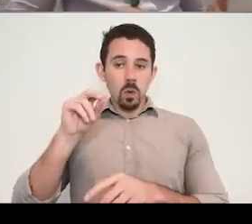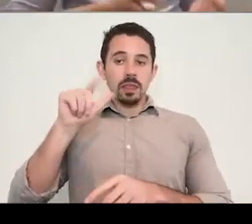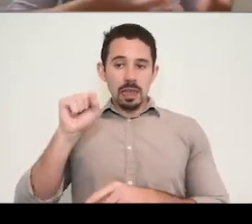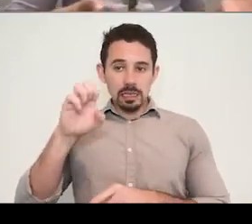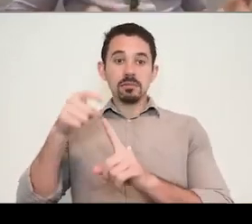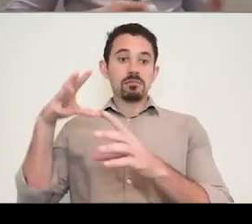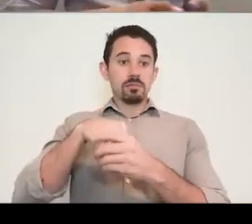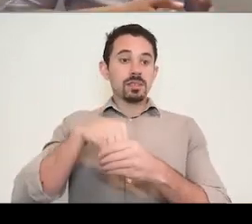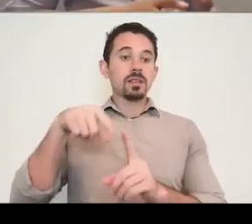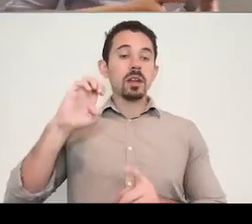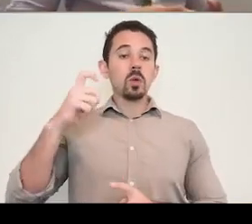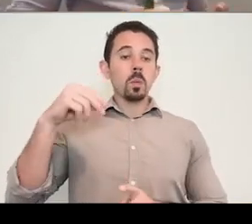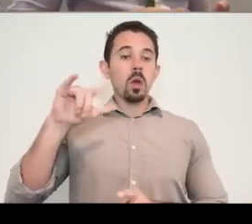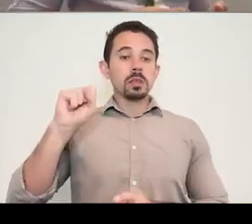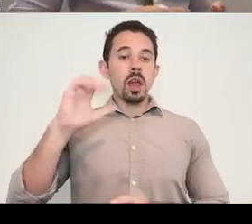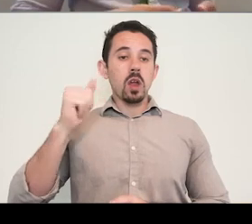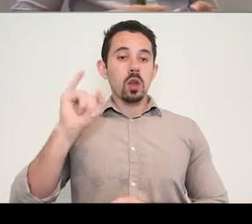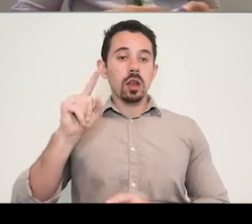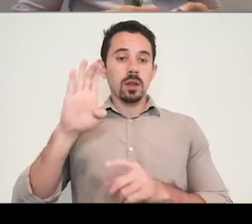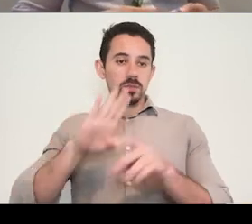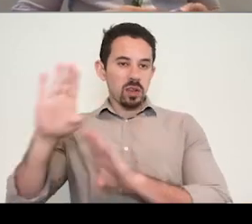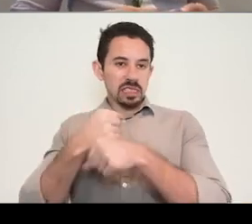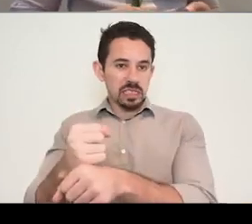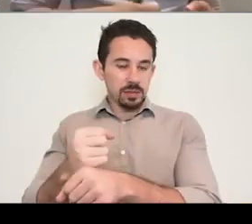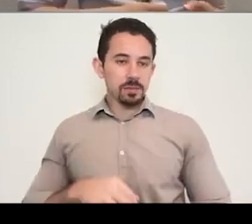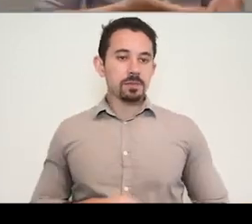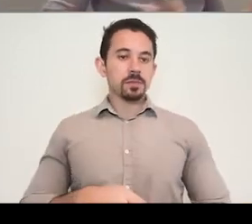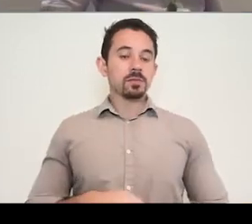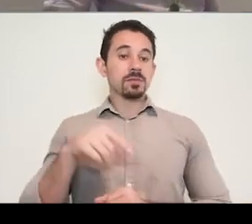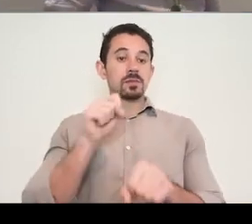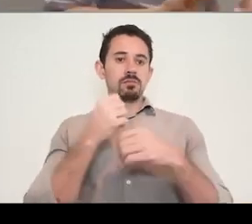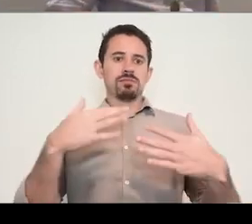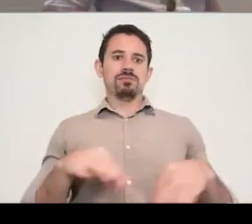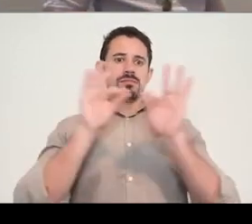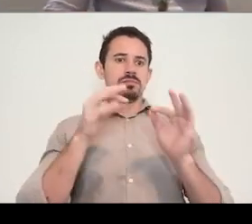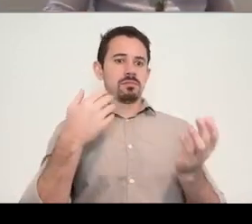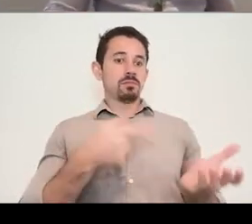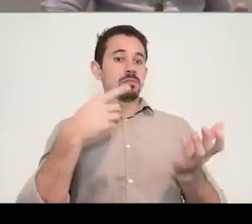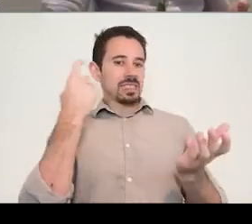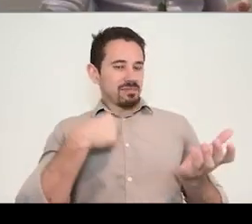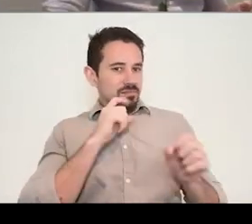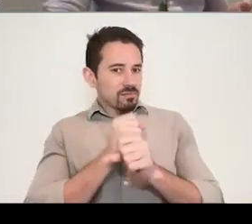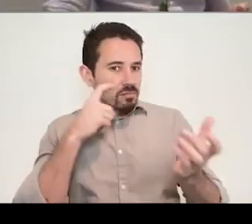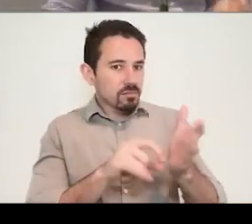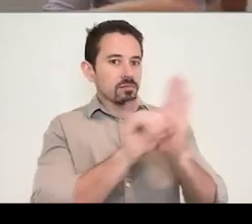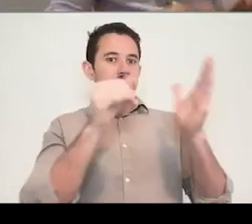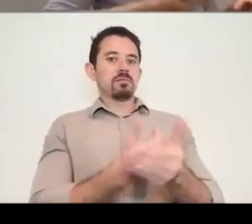in exopolysaccharide biosynthesis. This work is significant because we have identified a novel